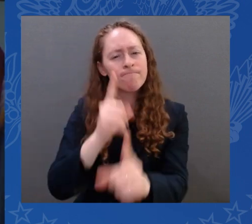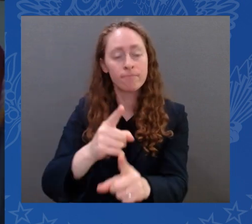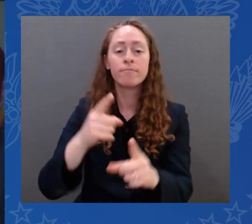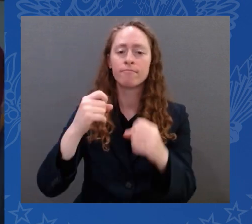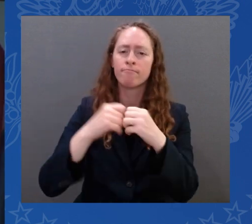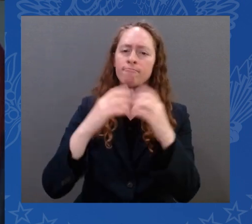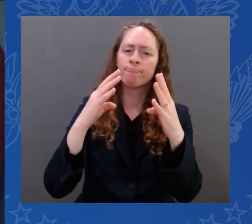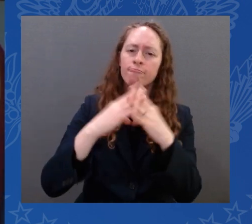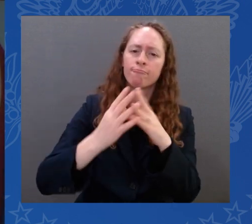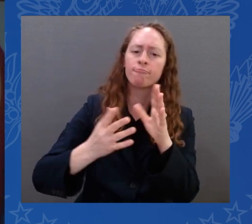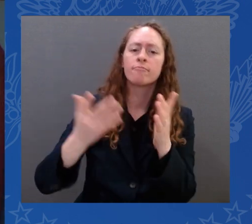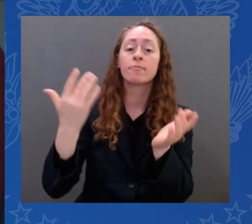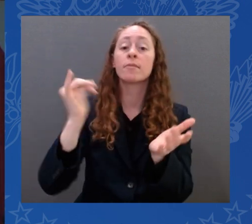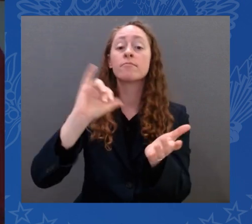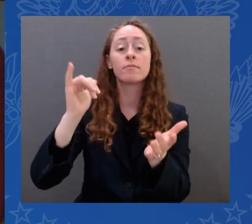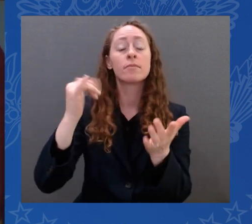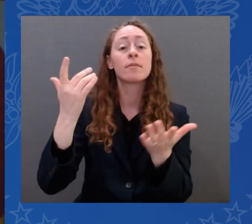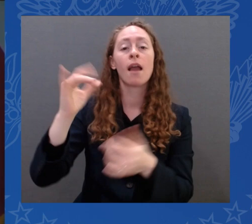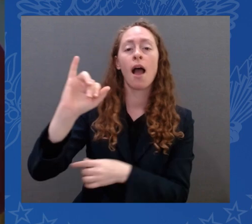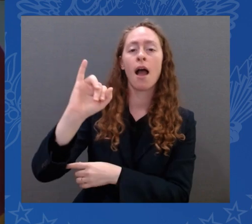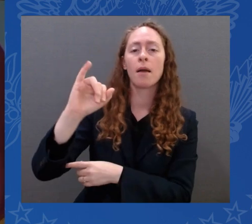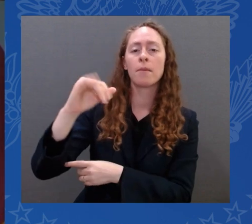to help write the rules of the road for the 21st century.